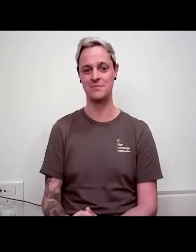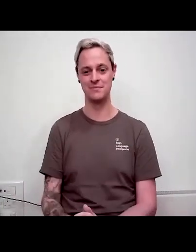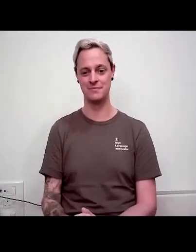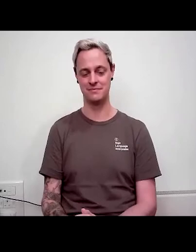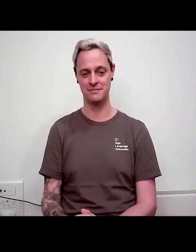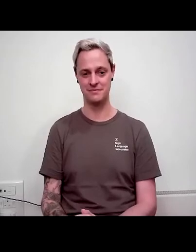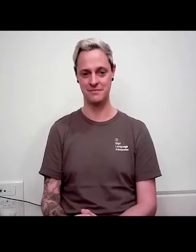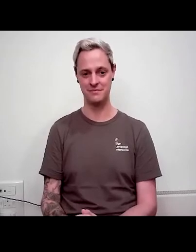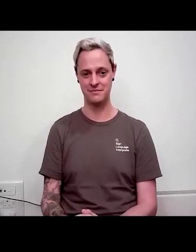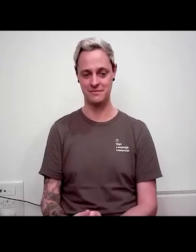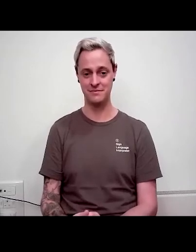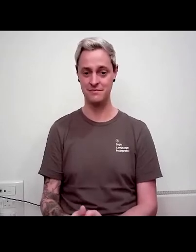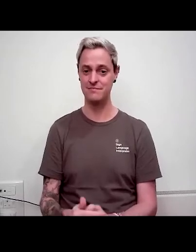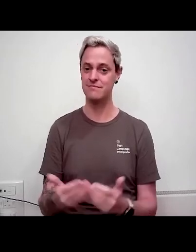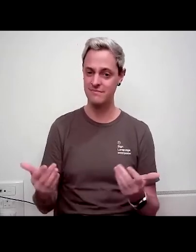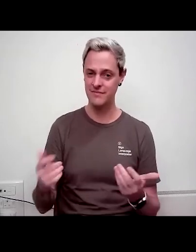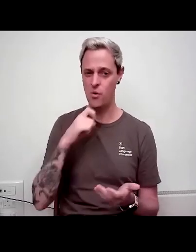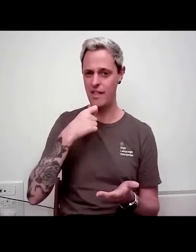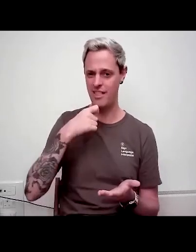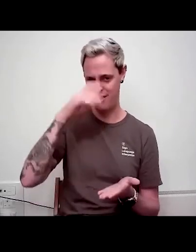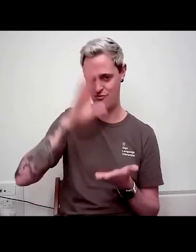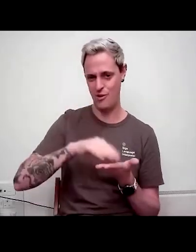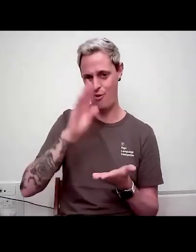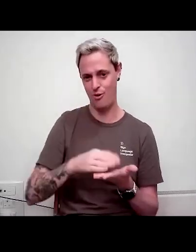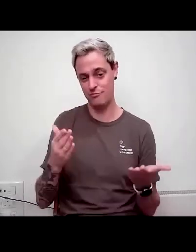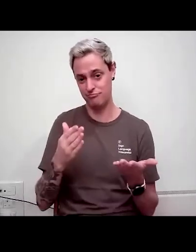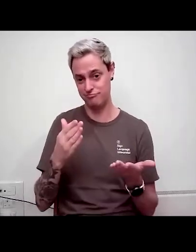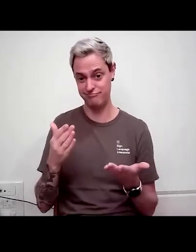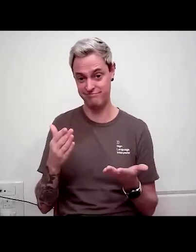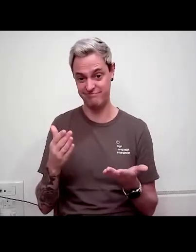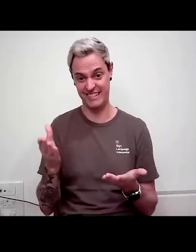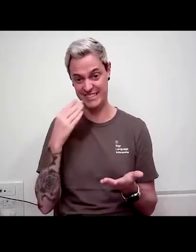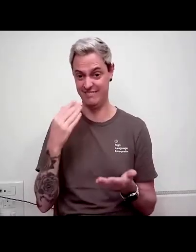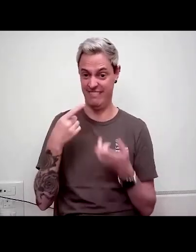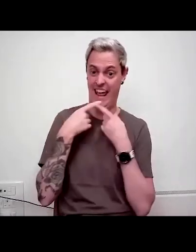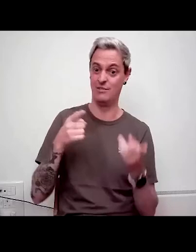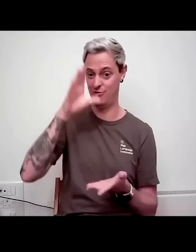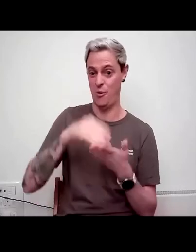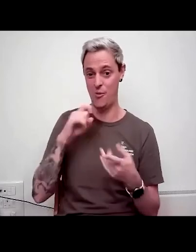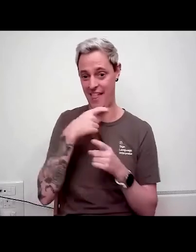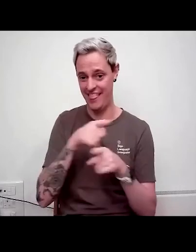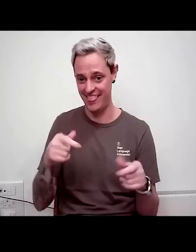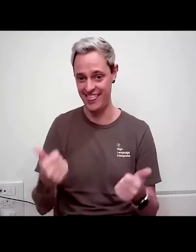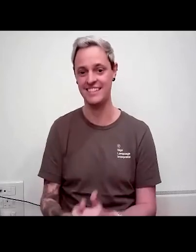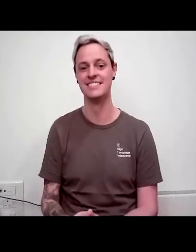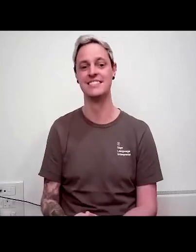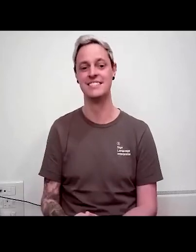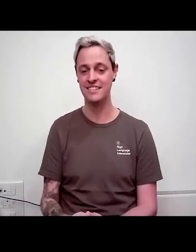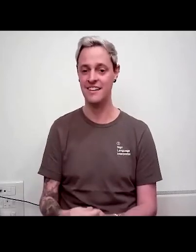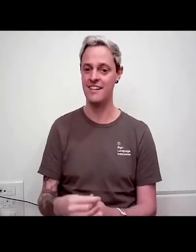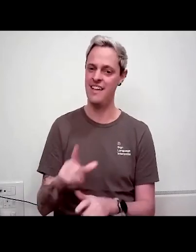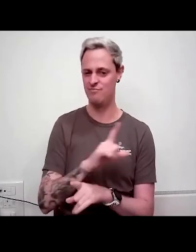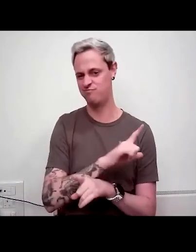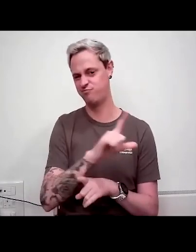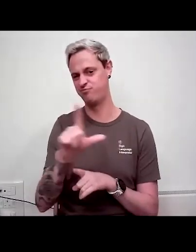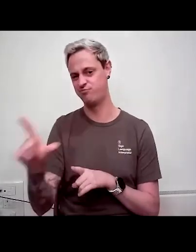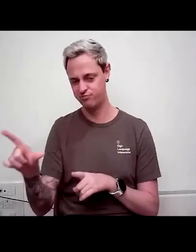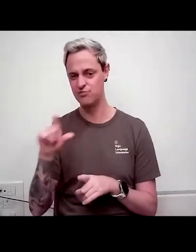The sessions are going to be recorded as you heard just a moment ago and the recordings will be made available